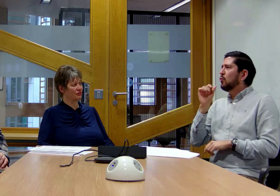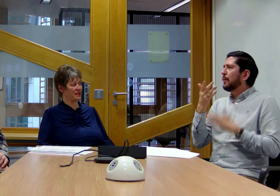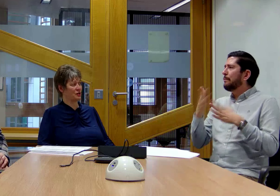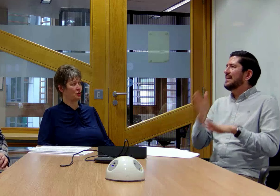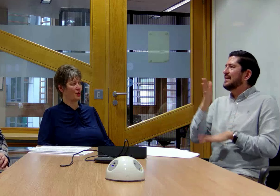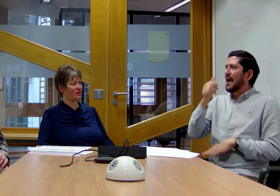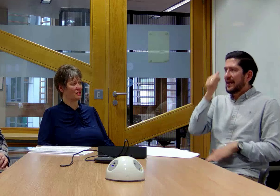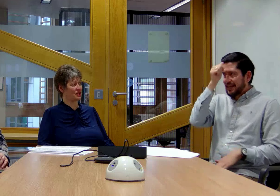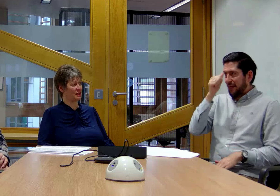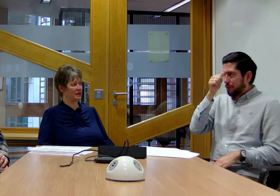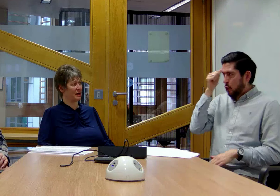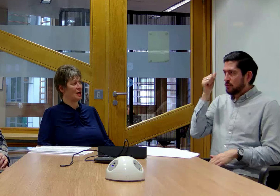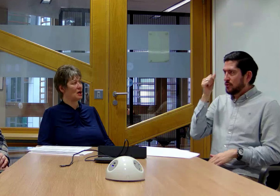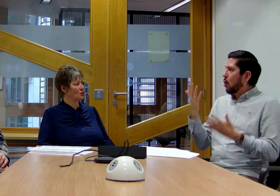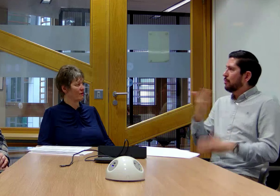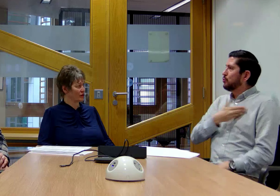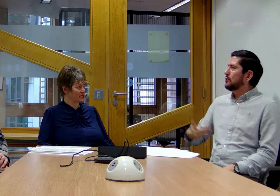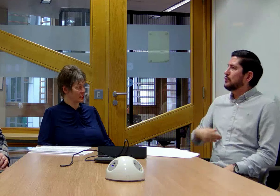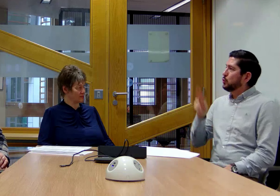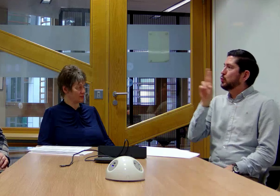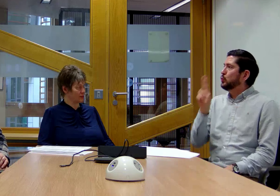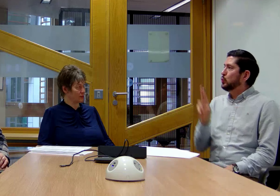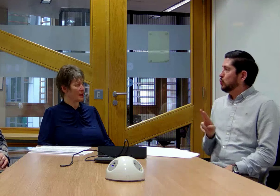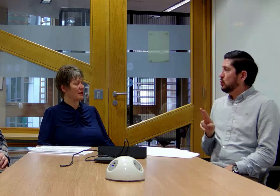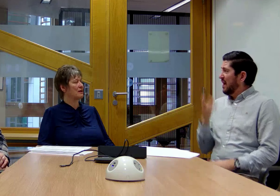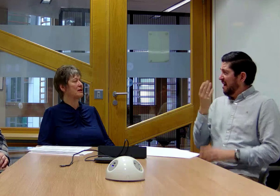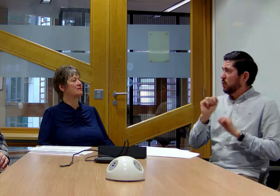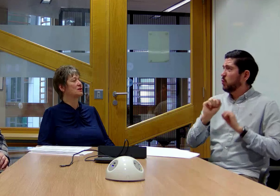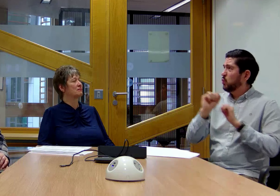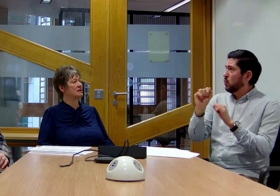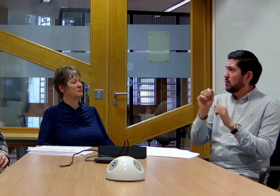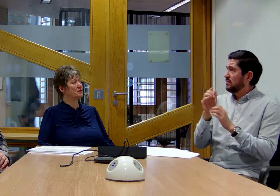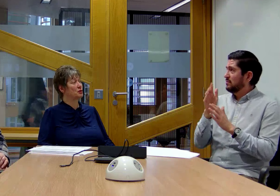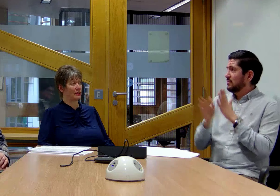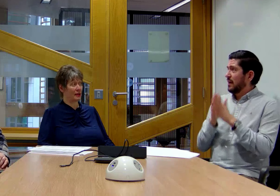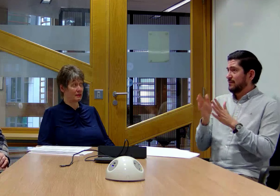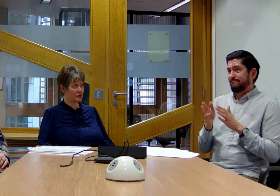it's not just a case of having one regional variation within the city. So for example,